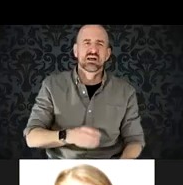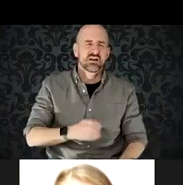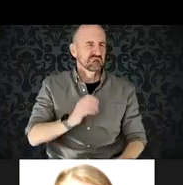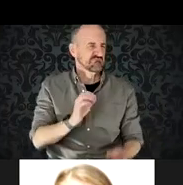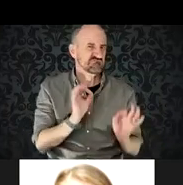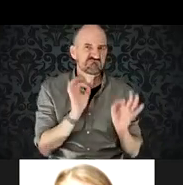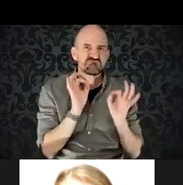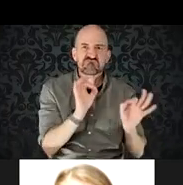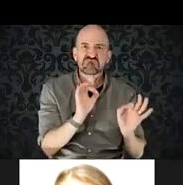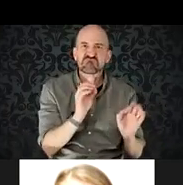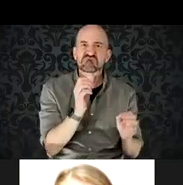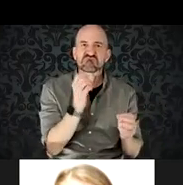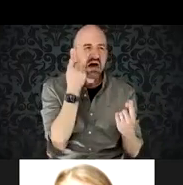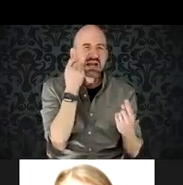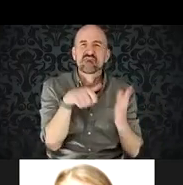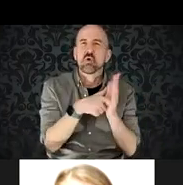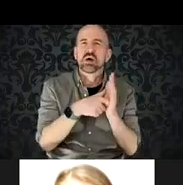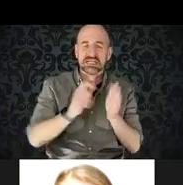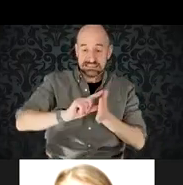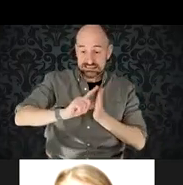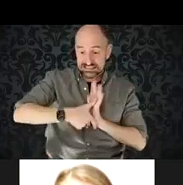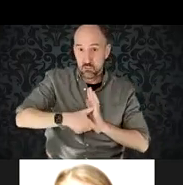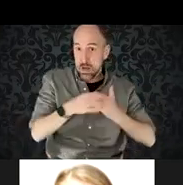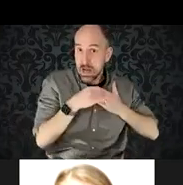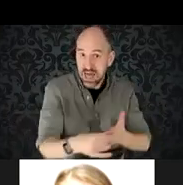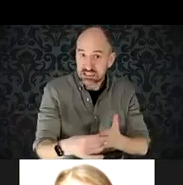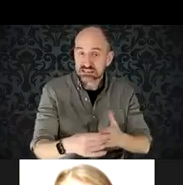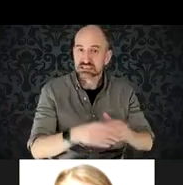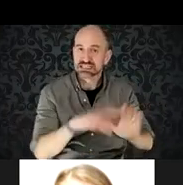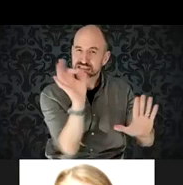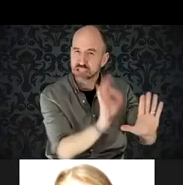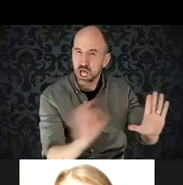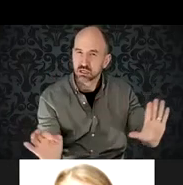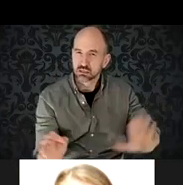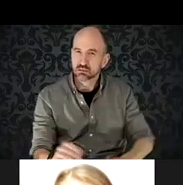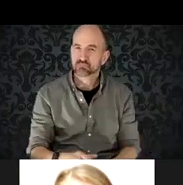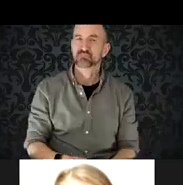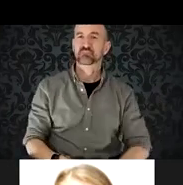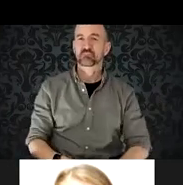gives me a unique perspective when it comes to designing these outdoor spaces for communities with disabled